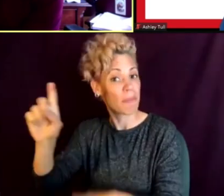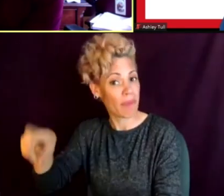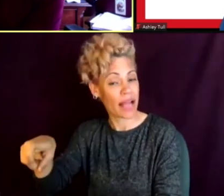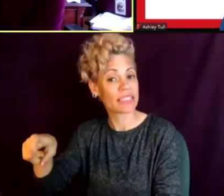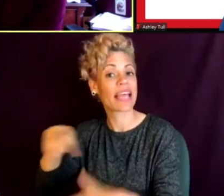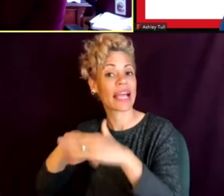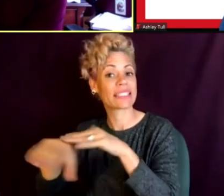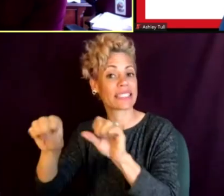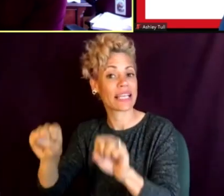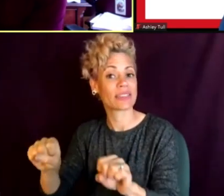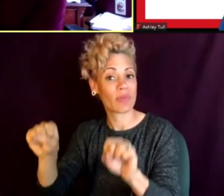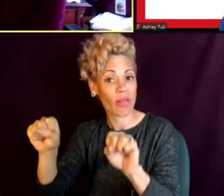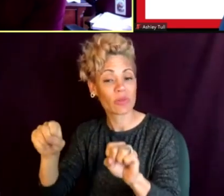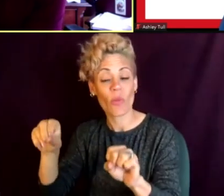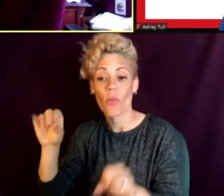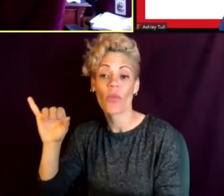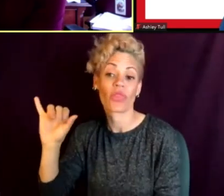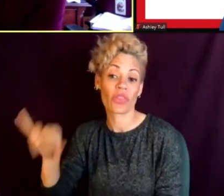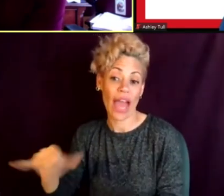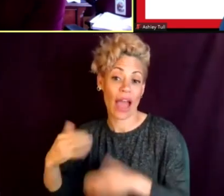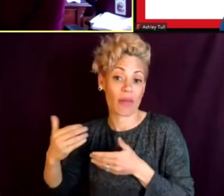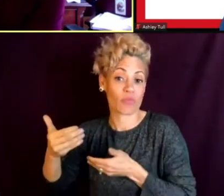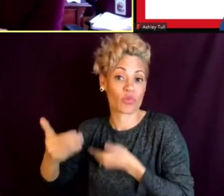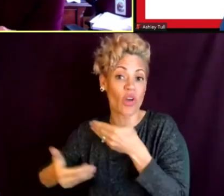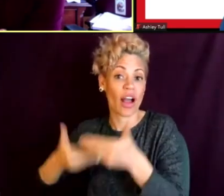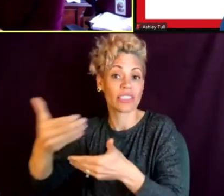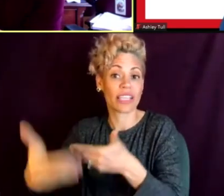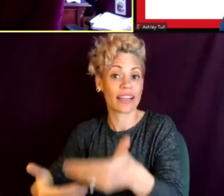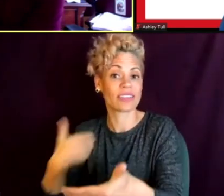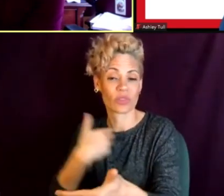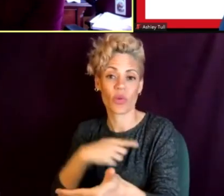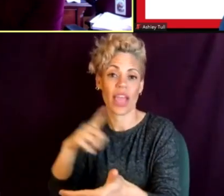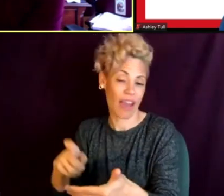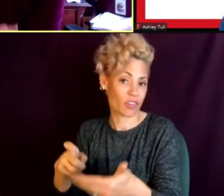So that is a process that we've got to go through now and educating.